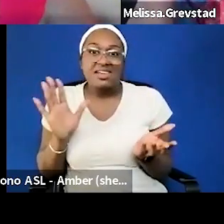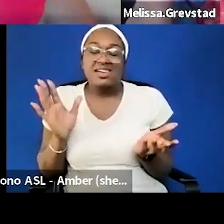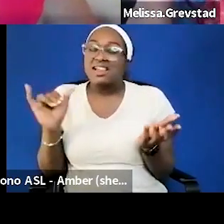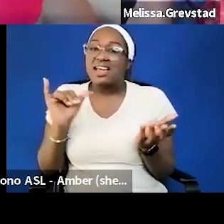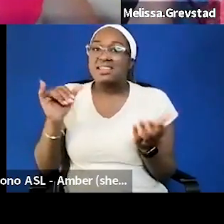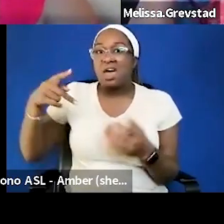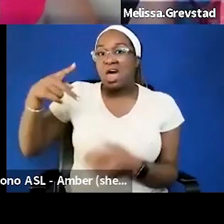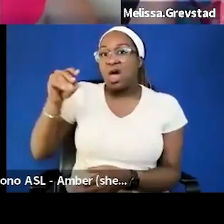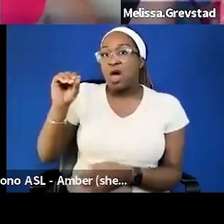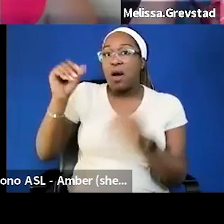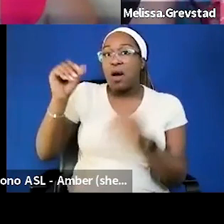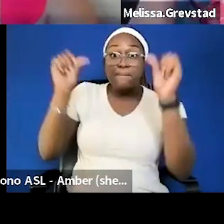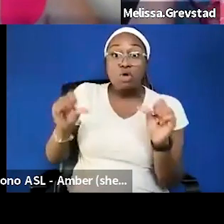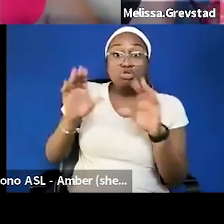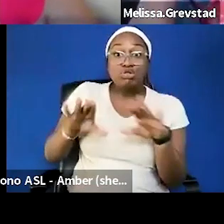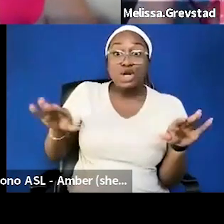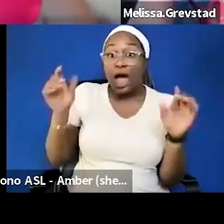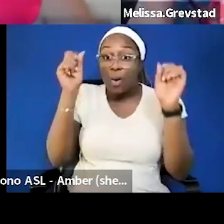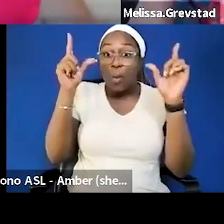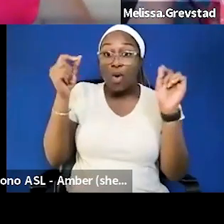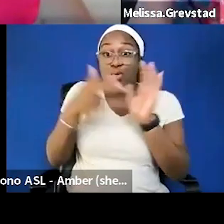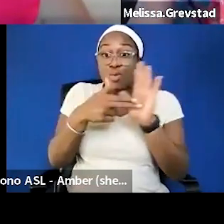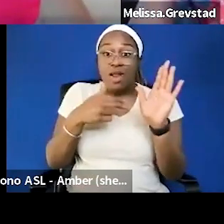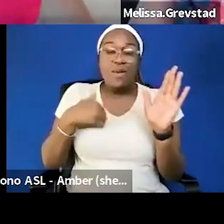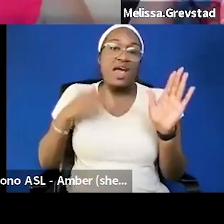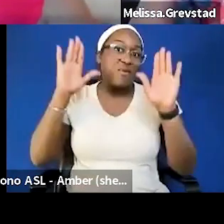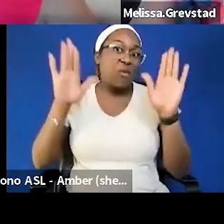like a lot of we have a really wonderful media reception, but there's also